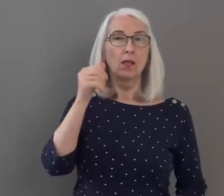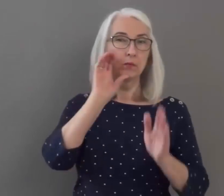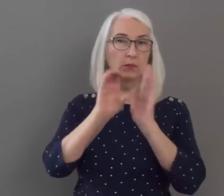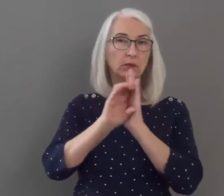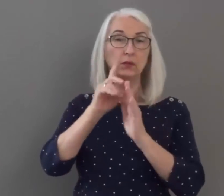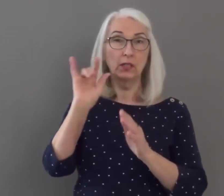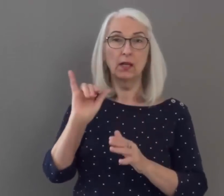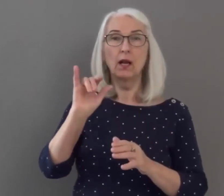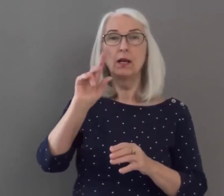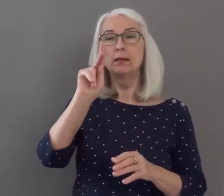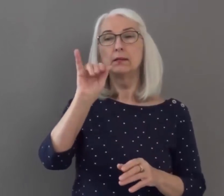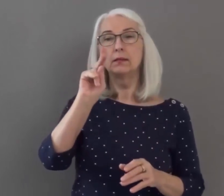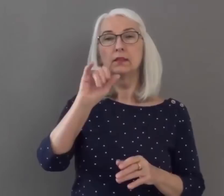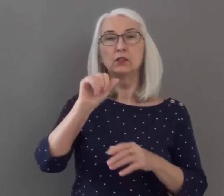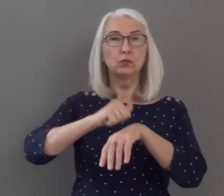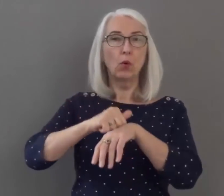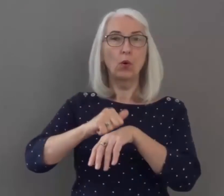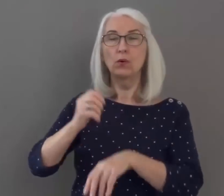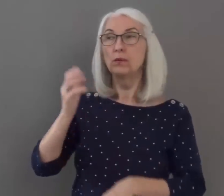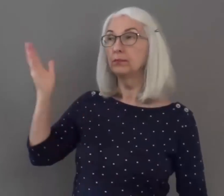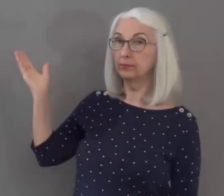Other image of kidney stone